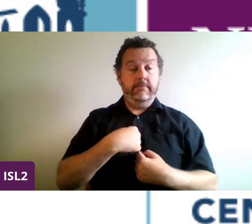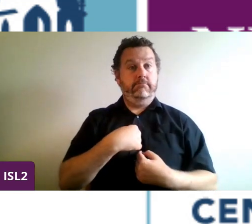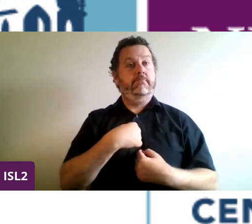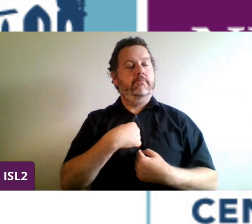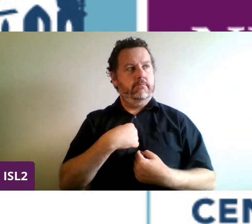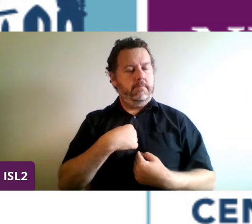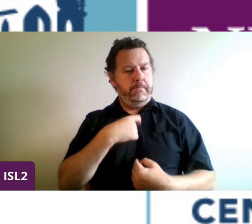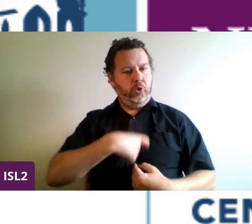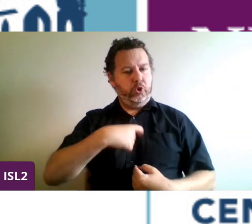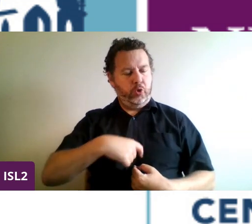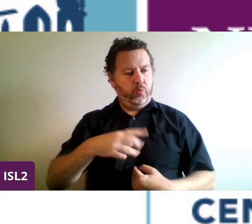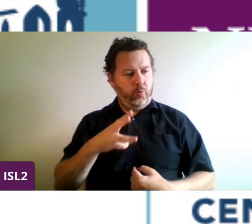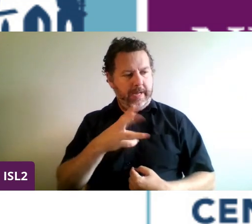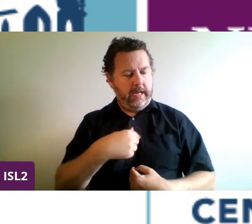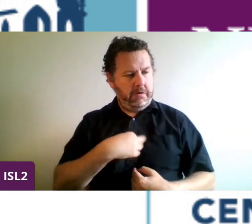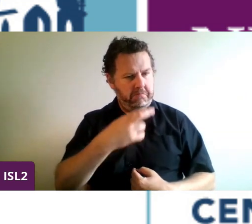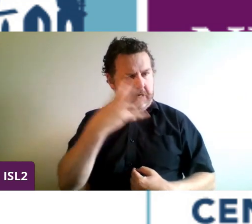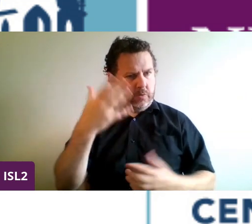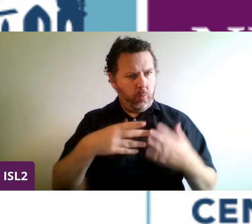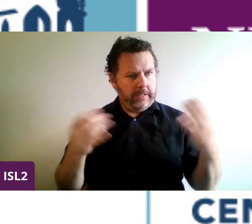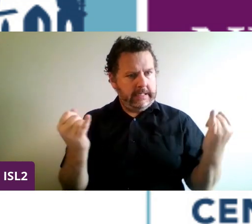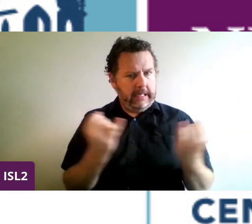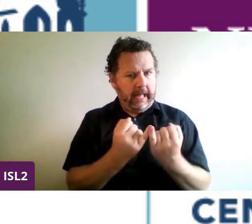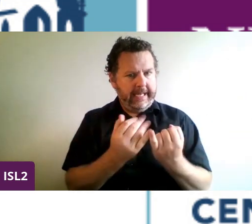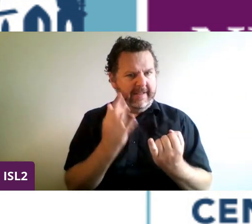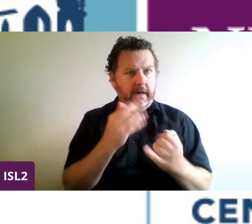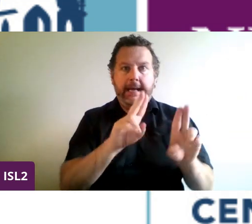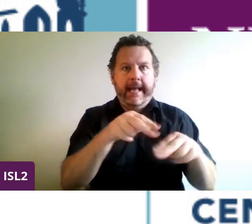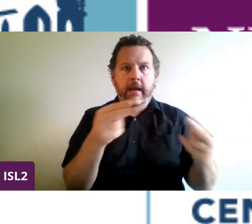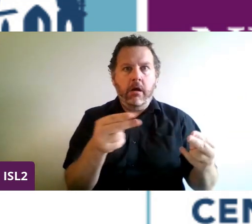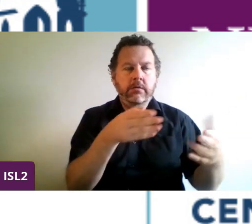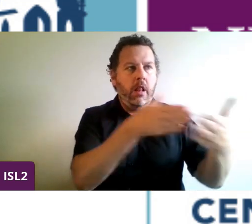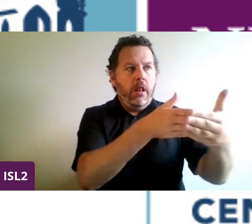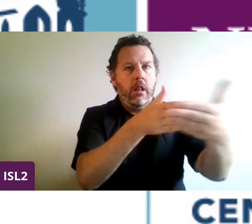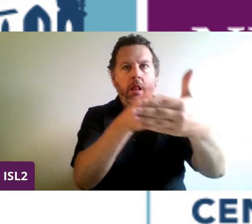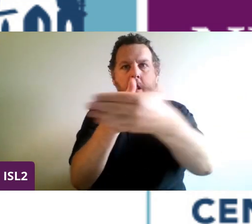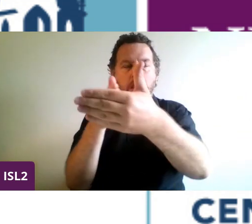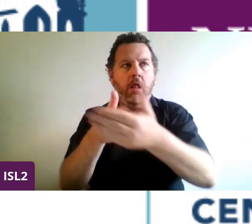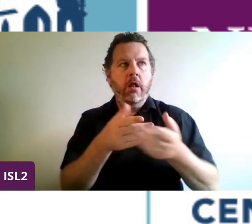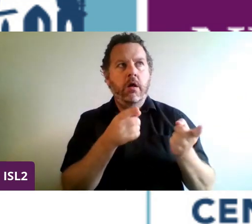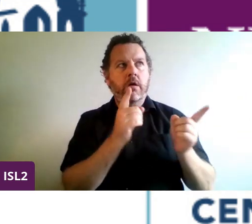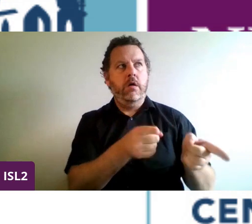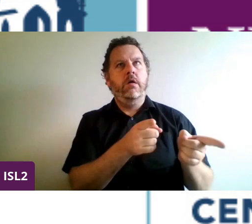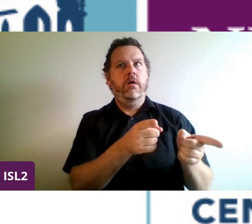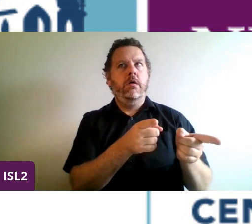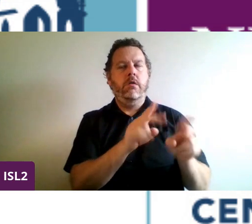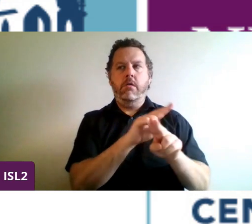because they are not available to you. I think that we are